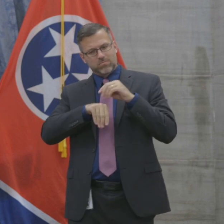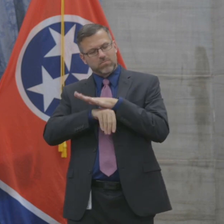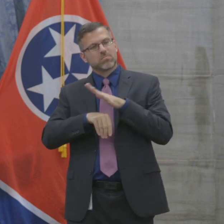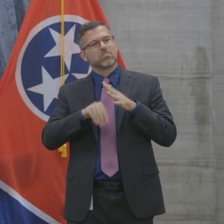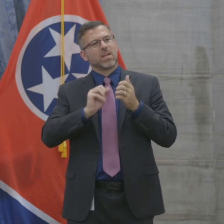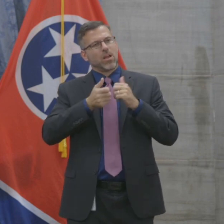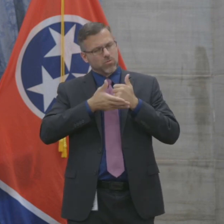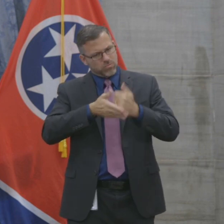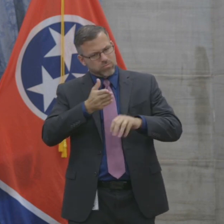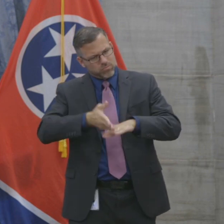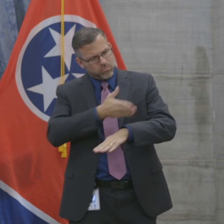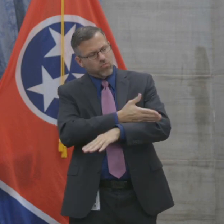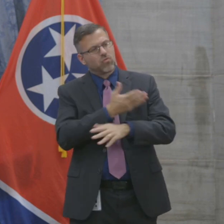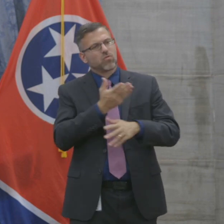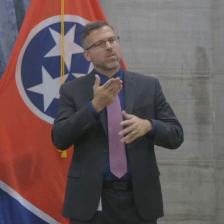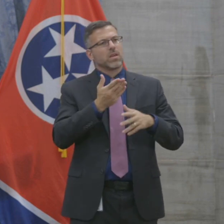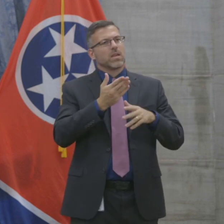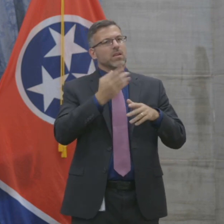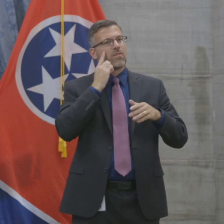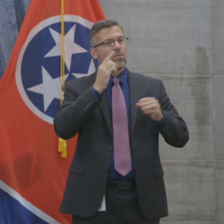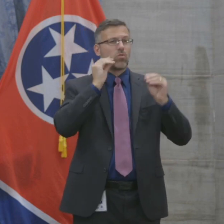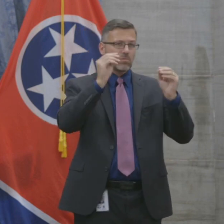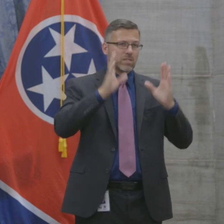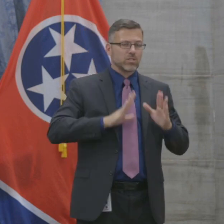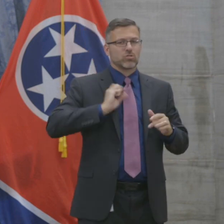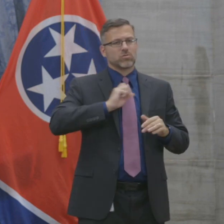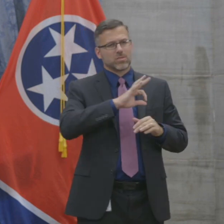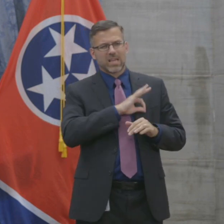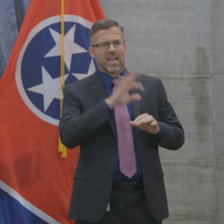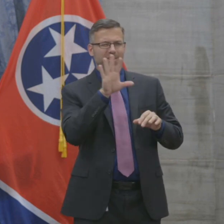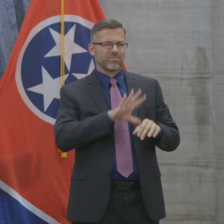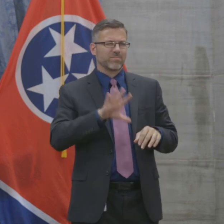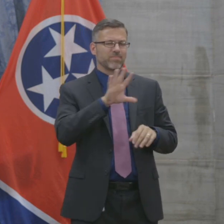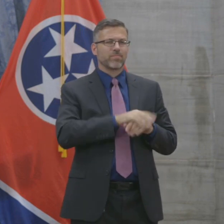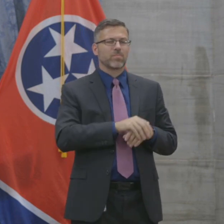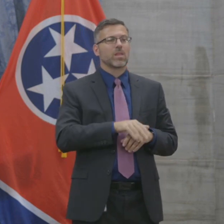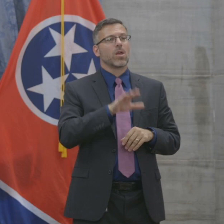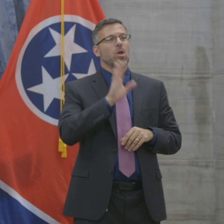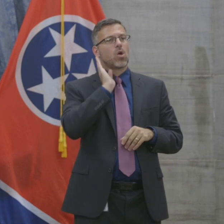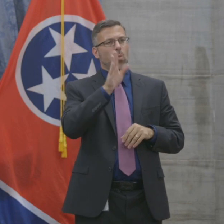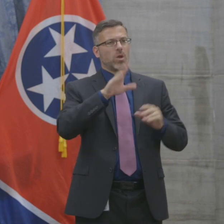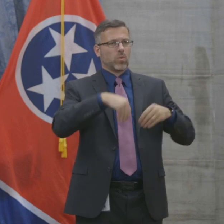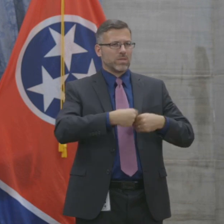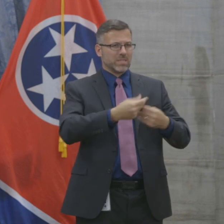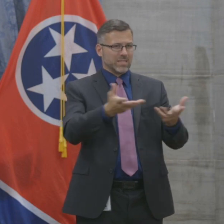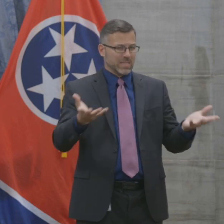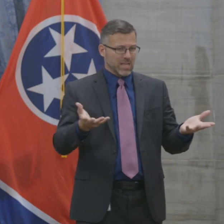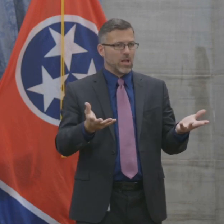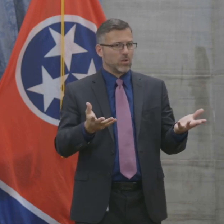vigilant in preventing cyber scriems against children, especially as more of our children are operating online.